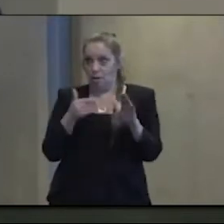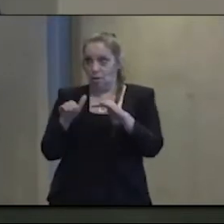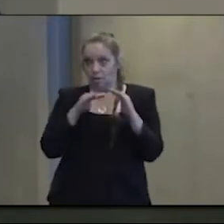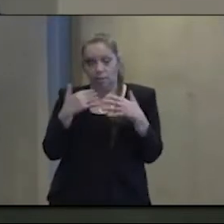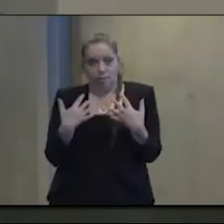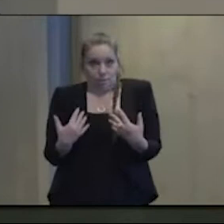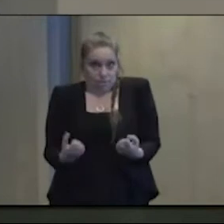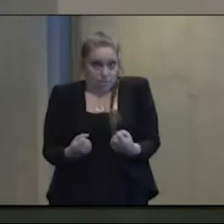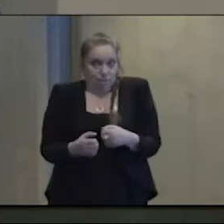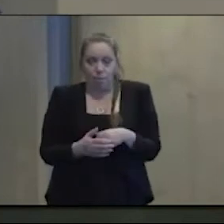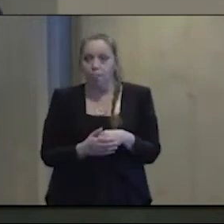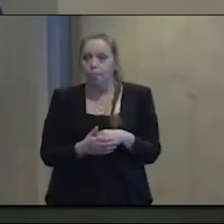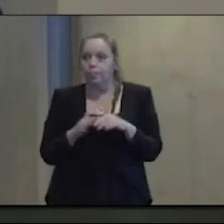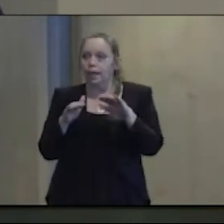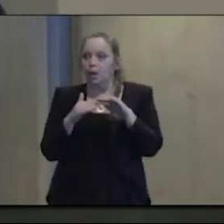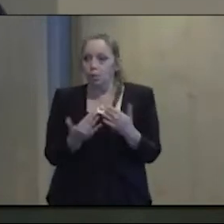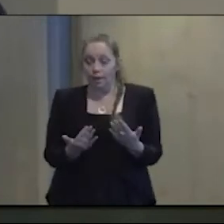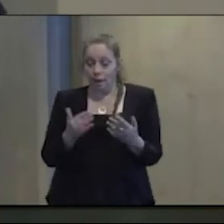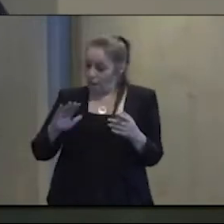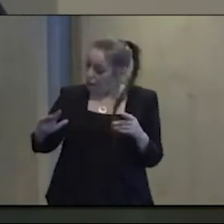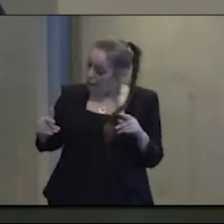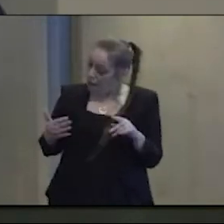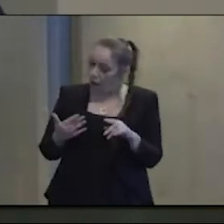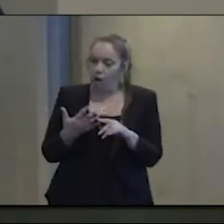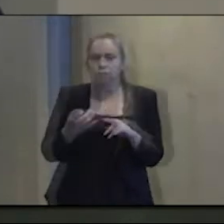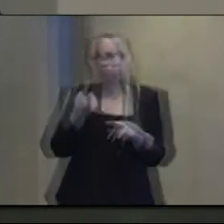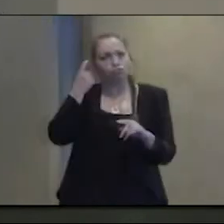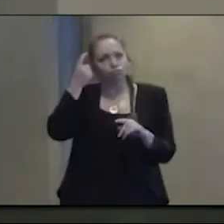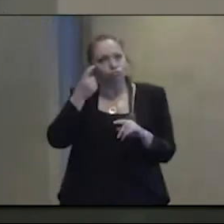And we are now at a point where we really need to consider and be very deliberate